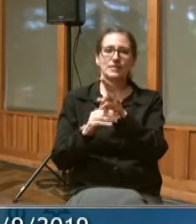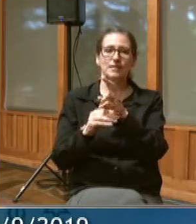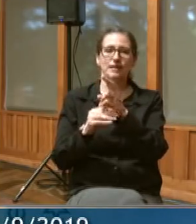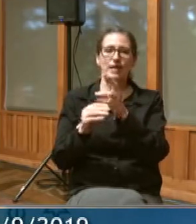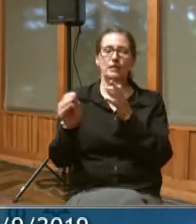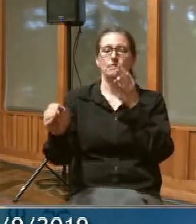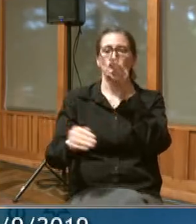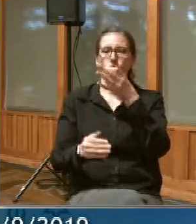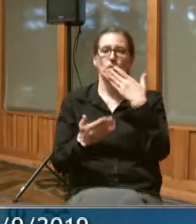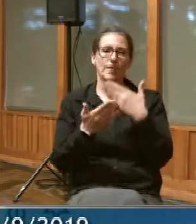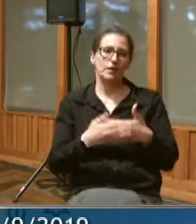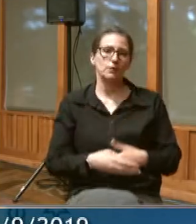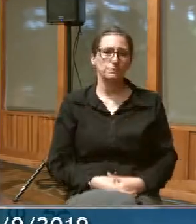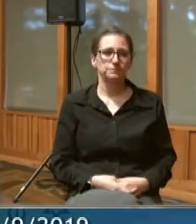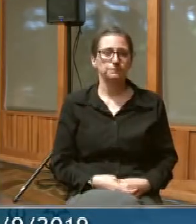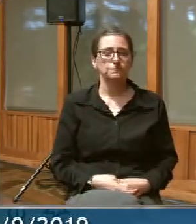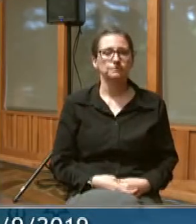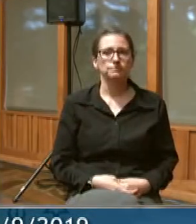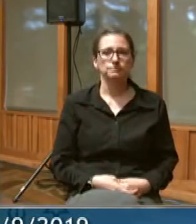IN THE EVENT IT'S BUILT IT SHOULD BE CONVERTIBLE 100% TO